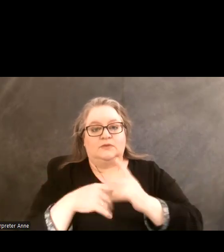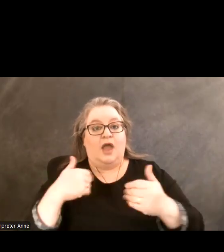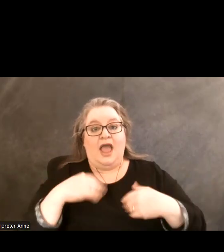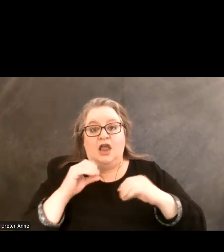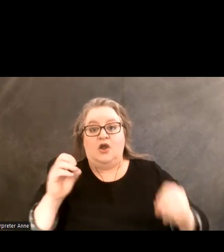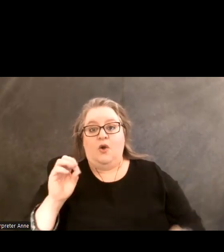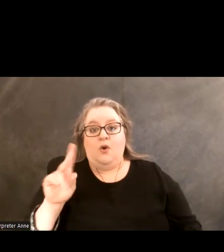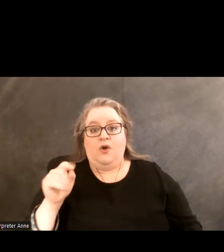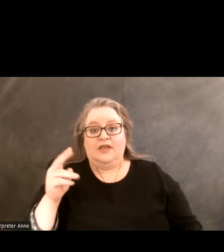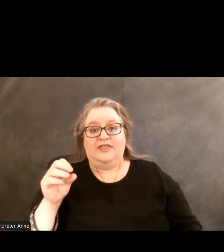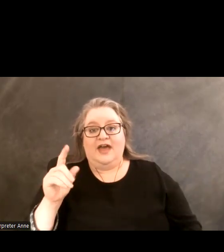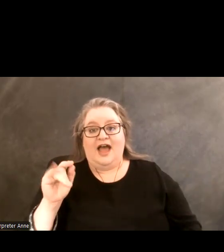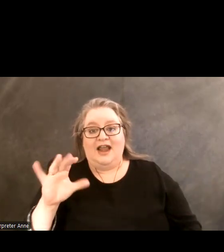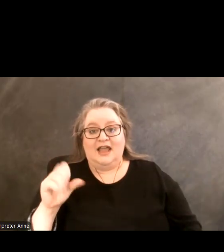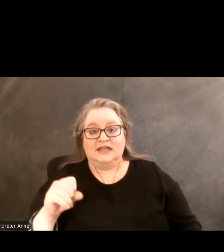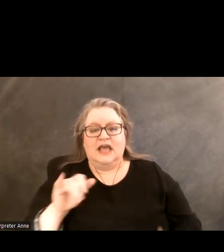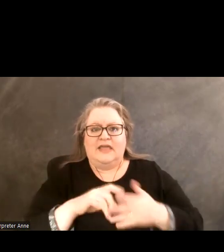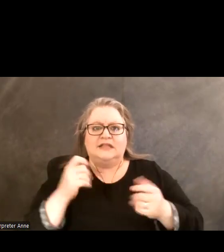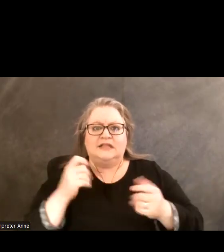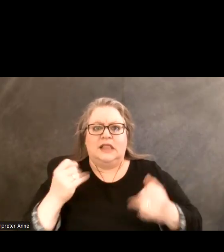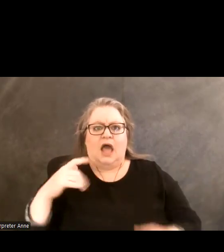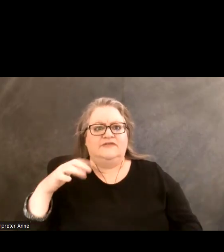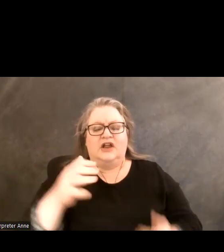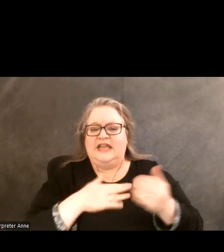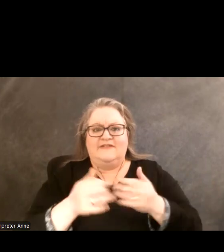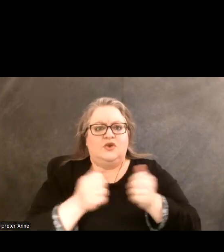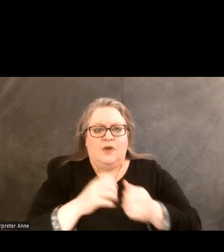stairs for me even with orthotics and I ended up angrily